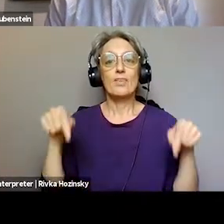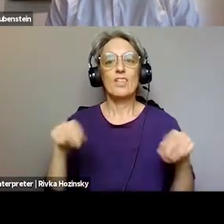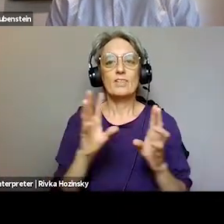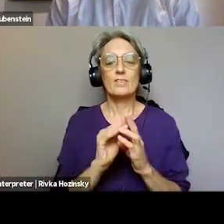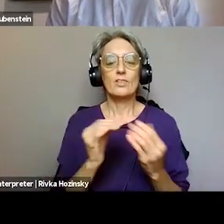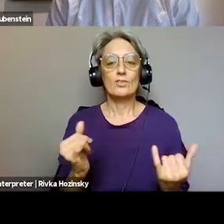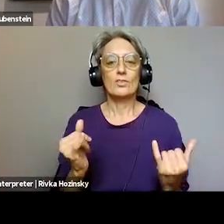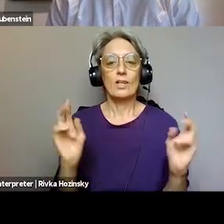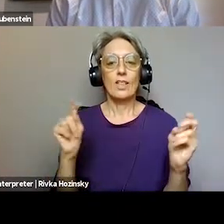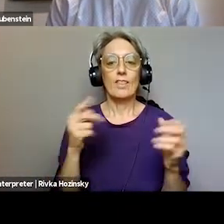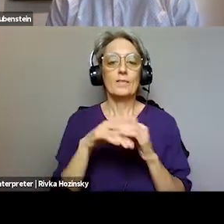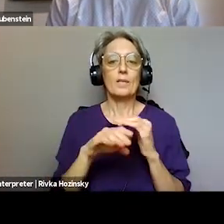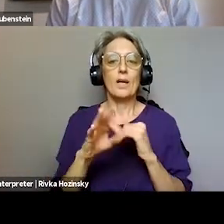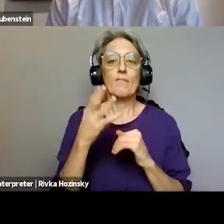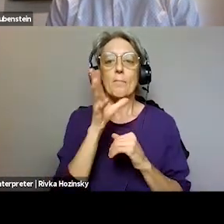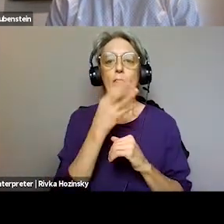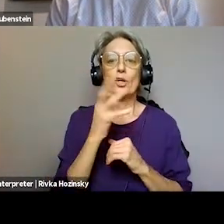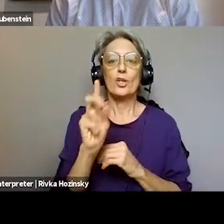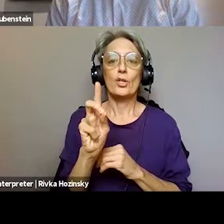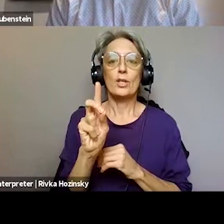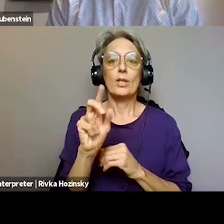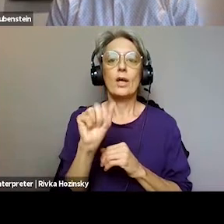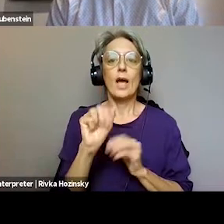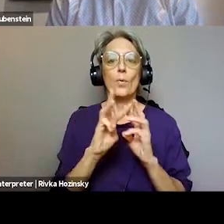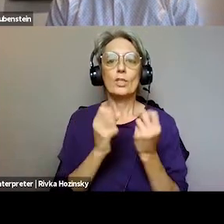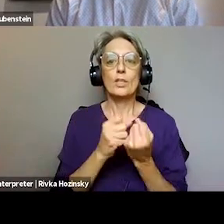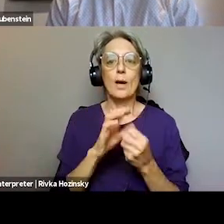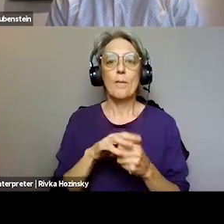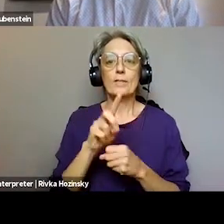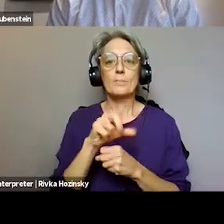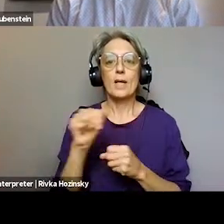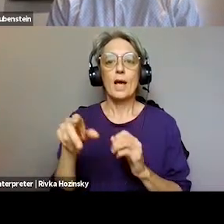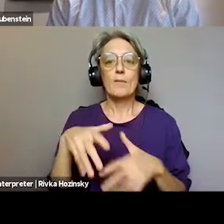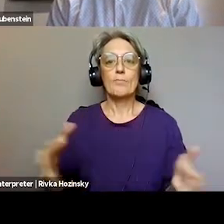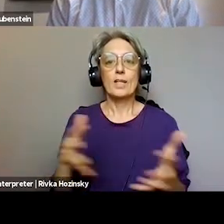Motherhood – A Workshop on Disability and Pregnancy with two fabulous researchers,